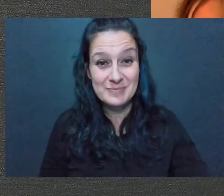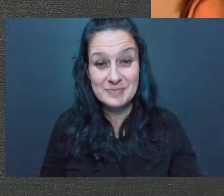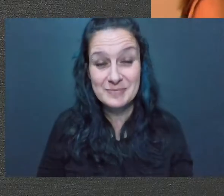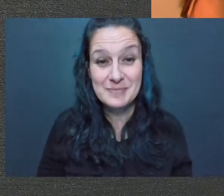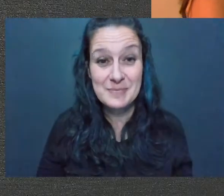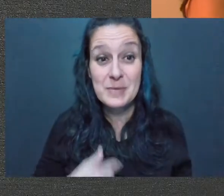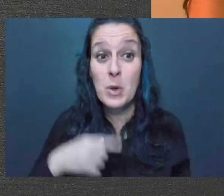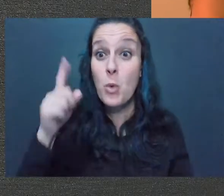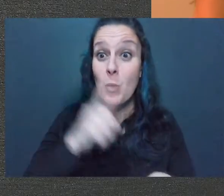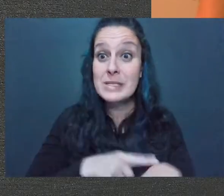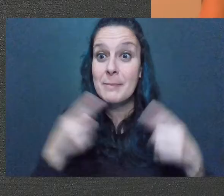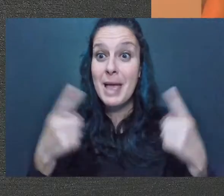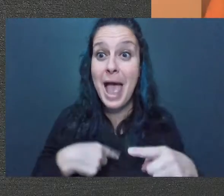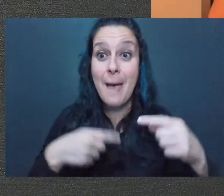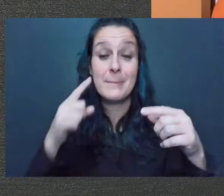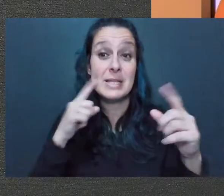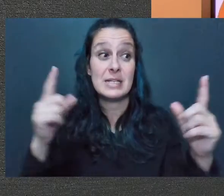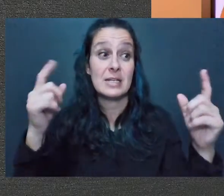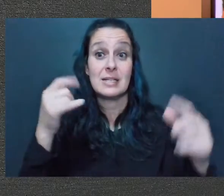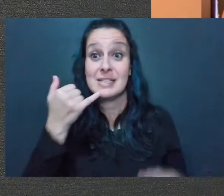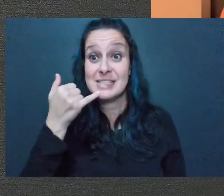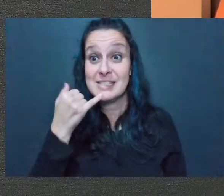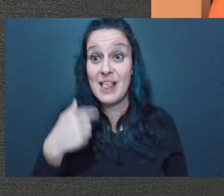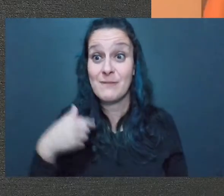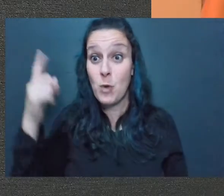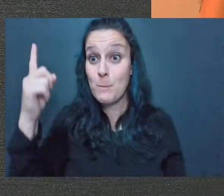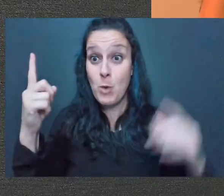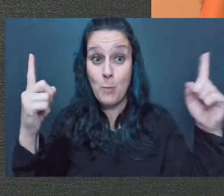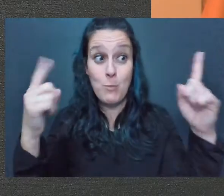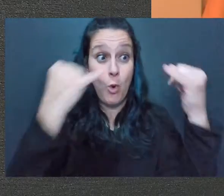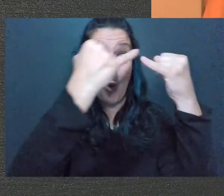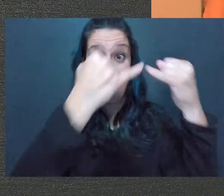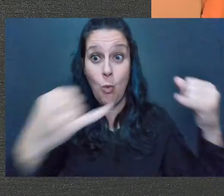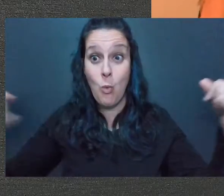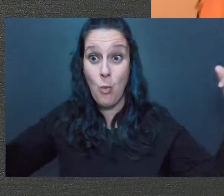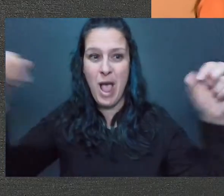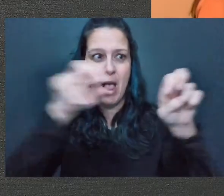"Once I saw seven birds on a telephone wire